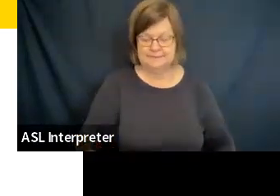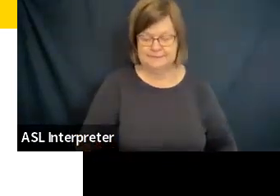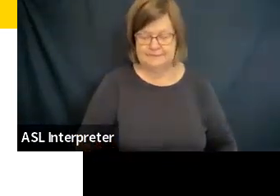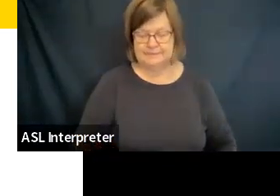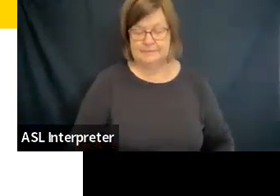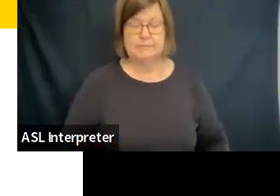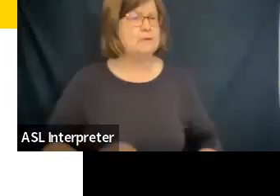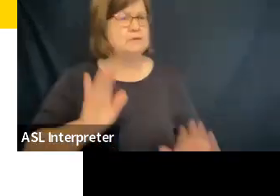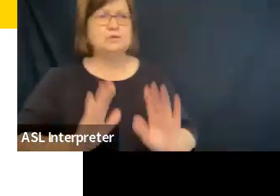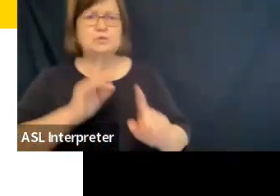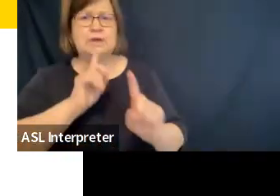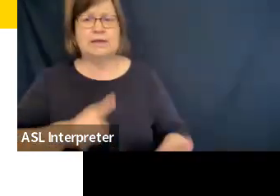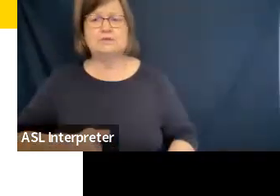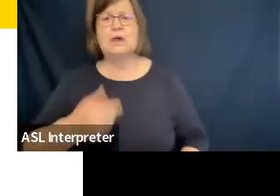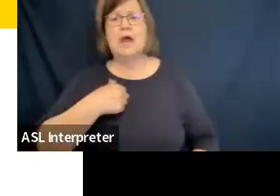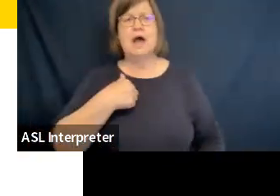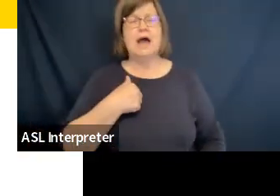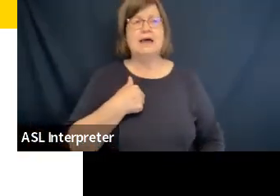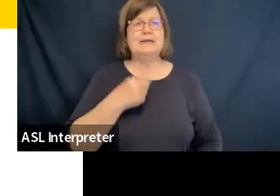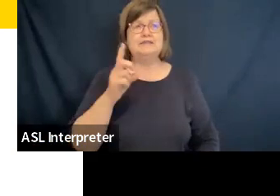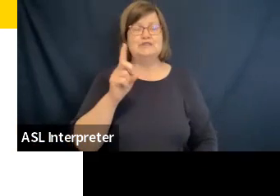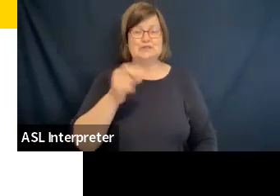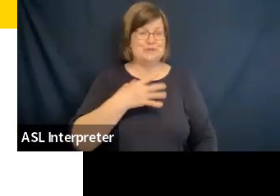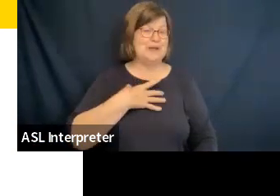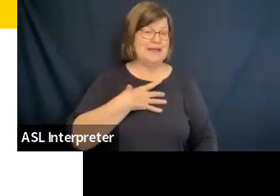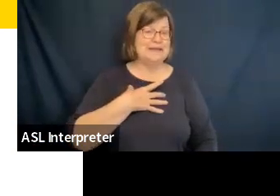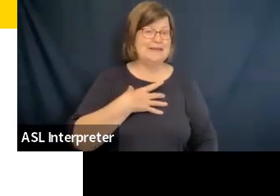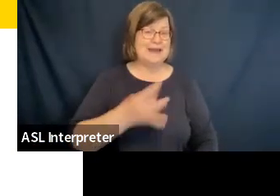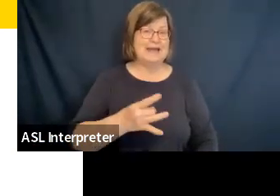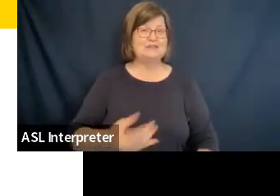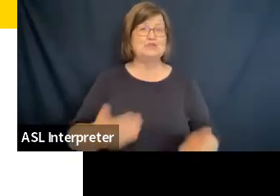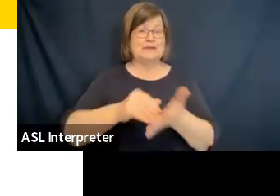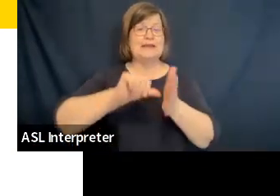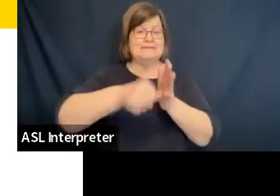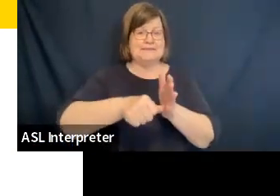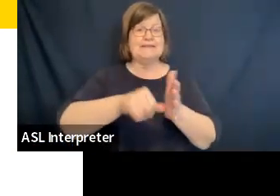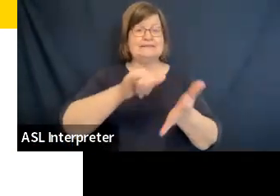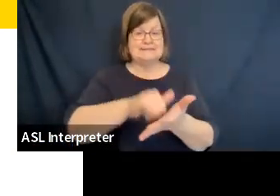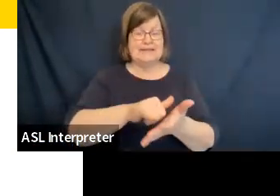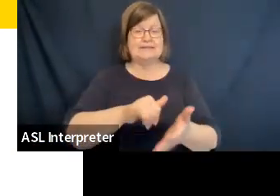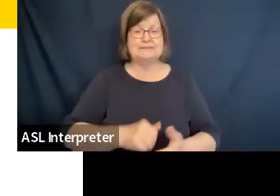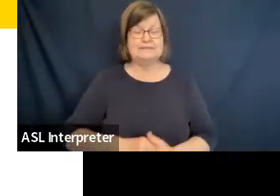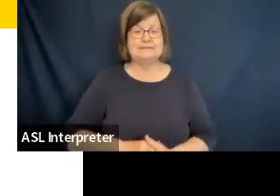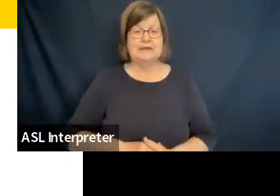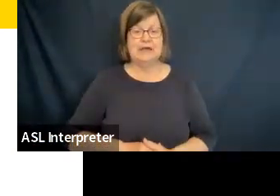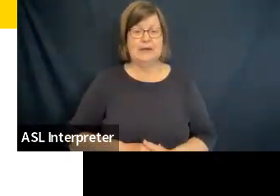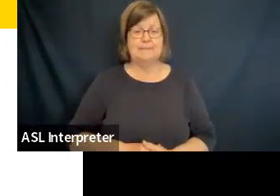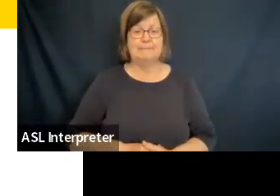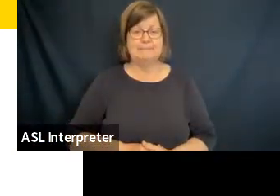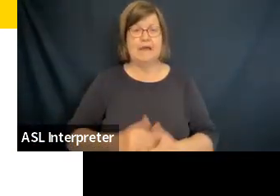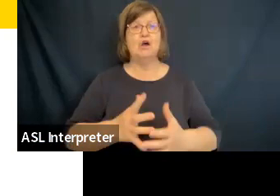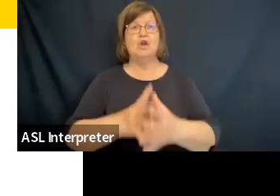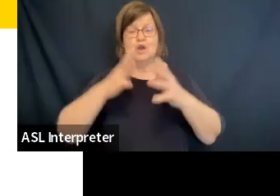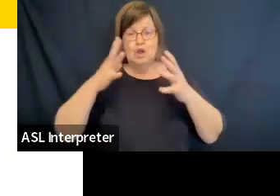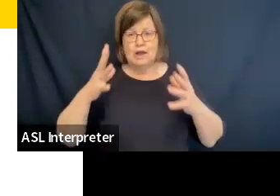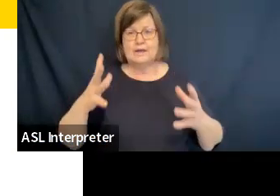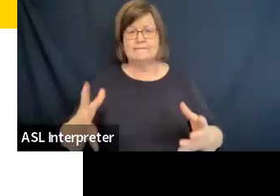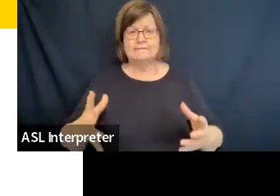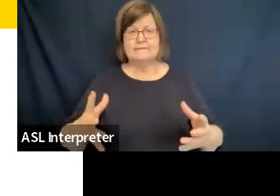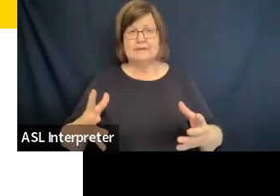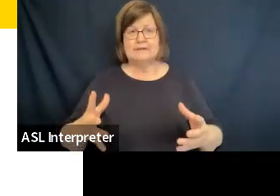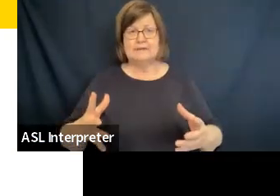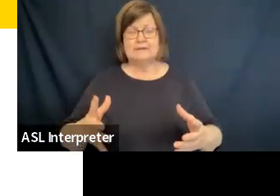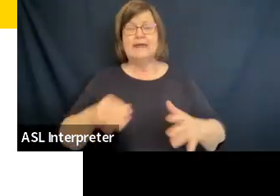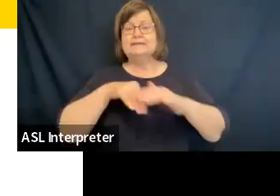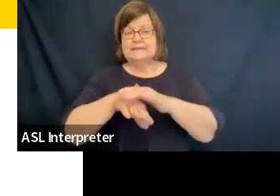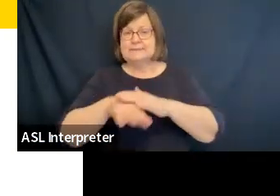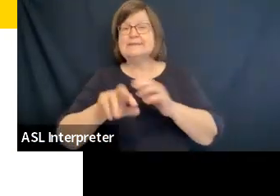Those are great answers. I do like to reemphasize on that that a lot of accessibility issues can be